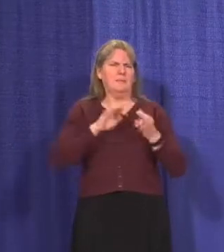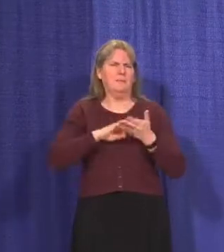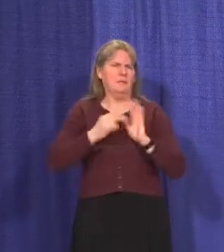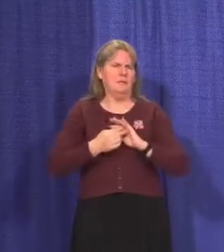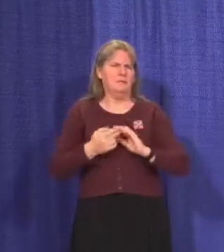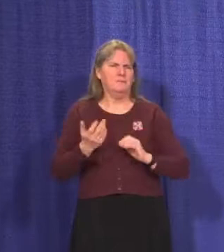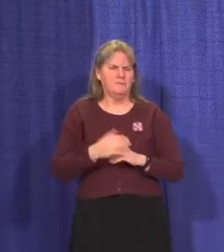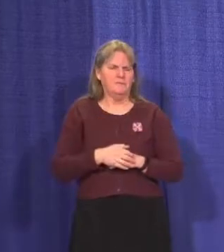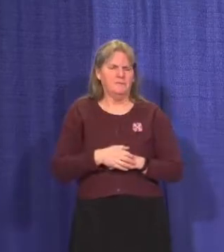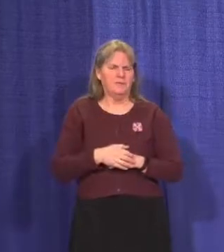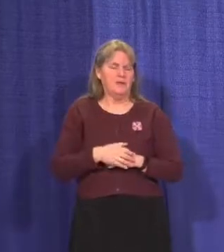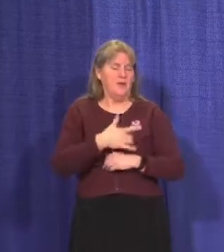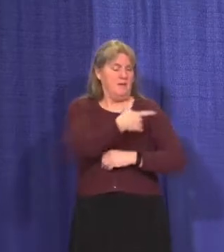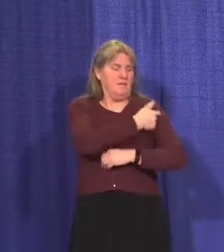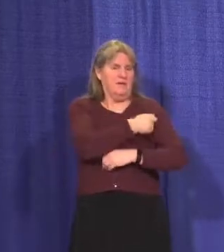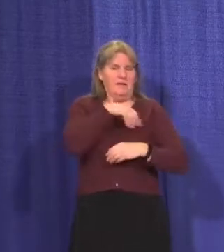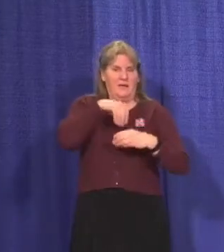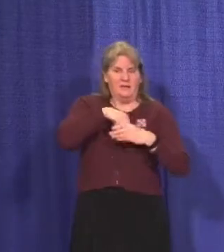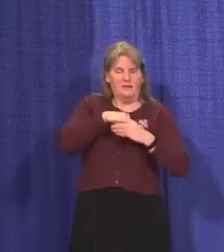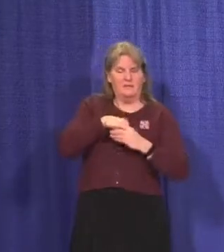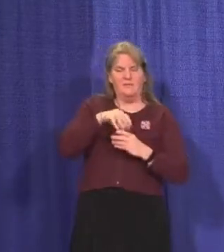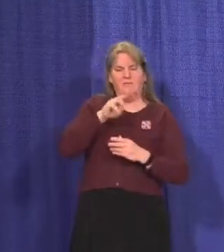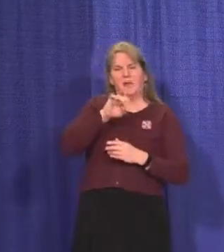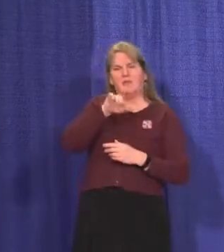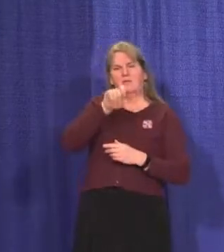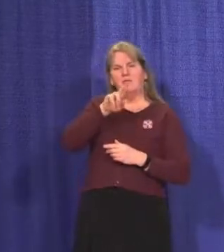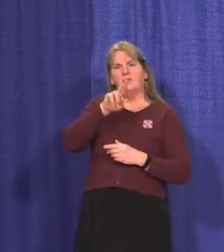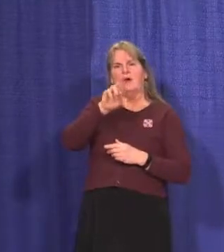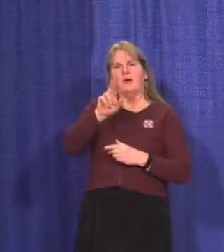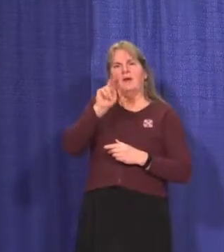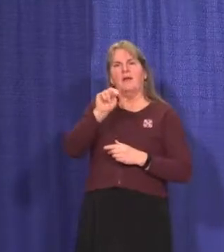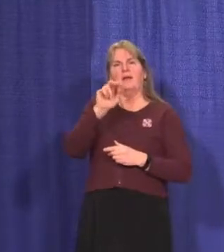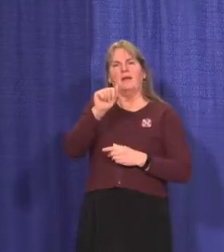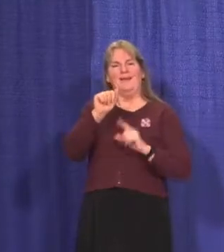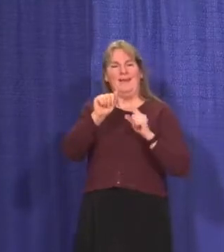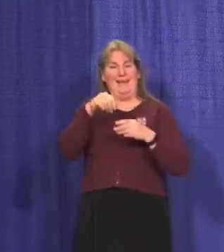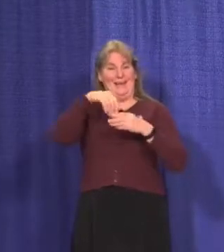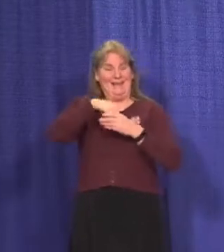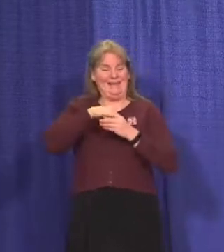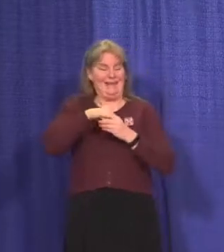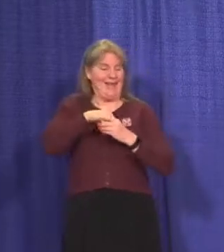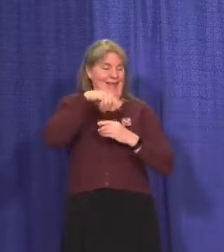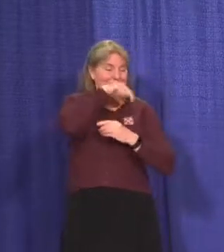RNA which instructs the body cells to build a copy of the